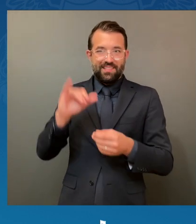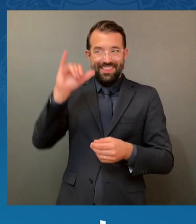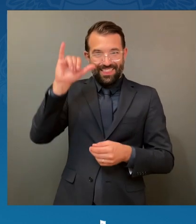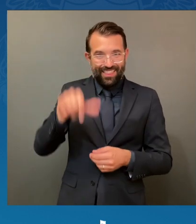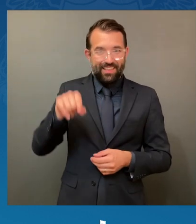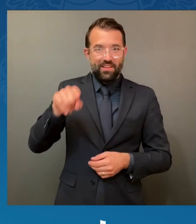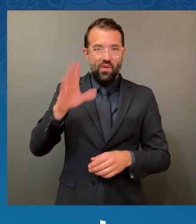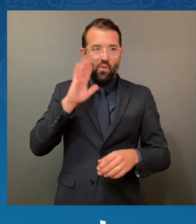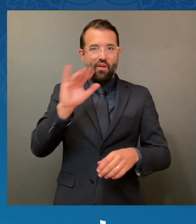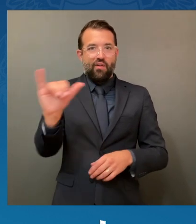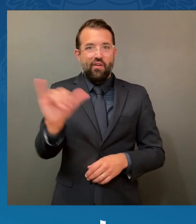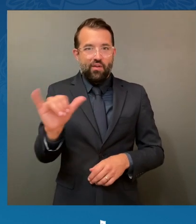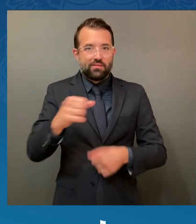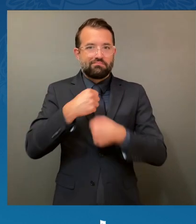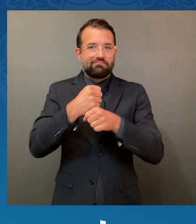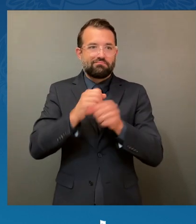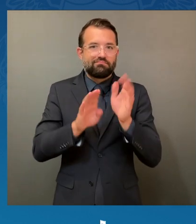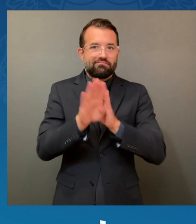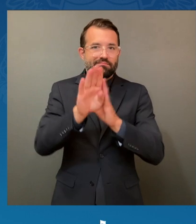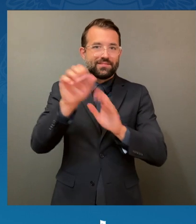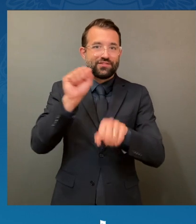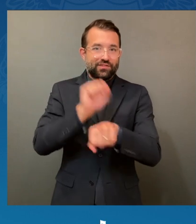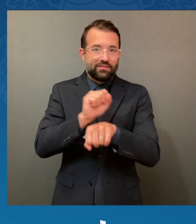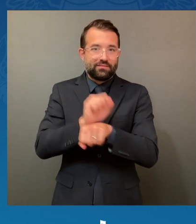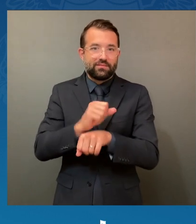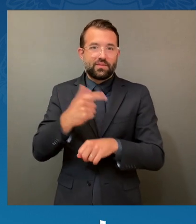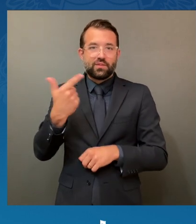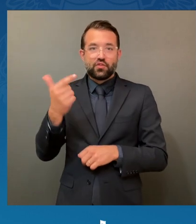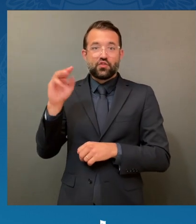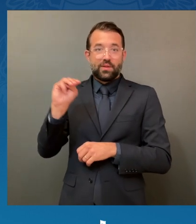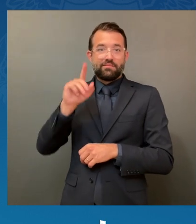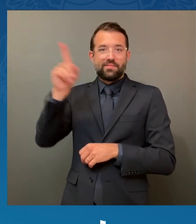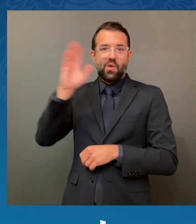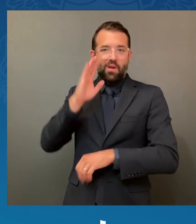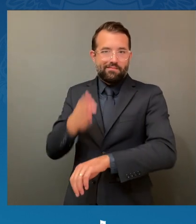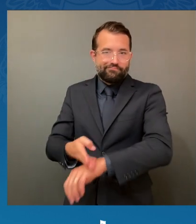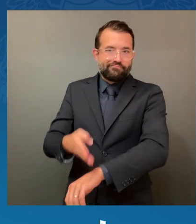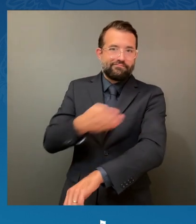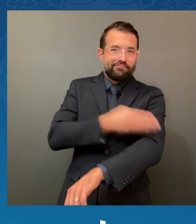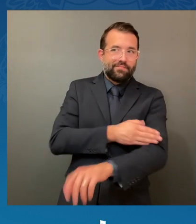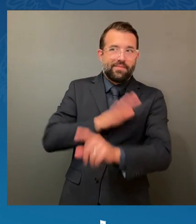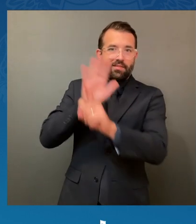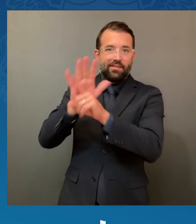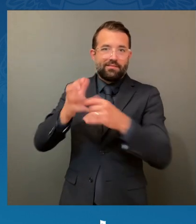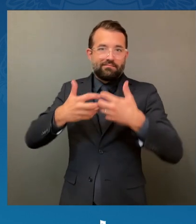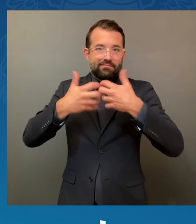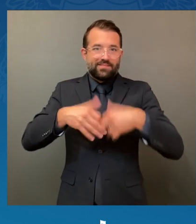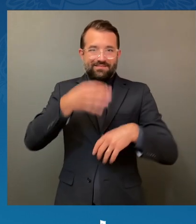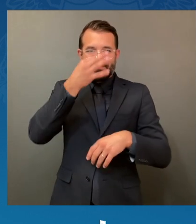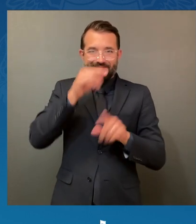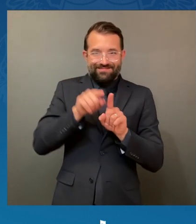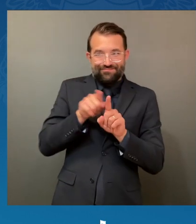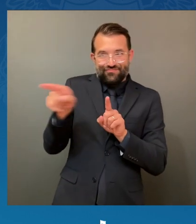they will be upgrading their factory in Lockport, just up the road, to manufacture parts for electric cars.